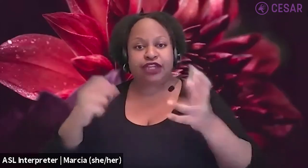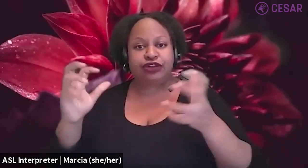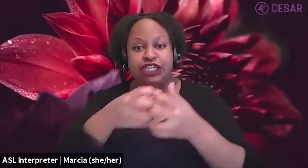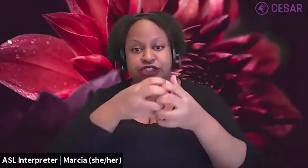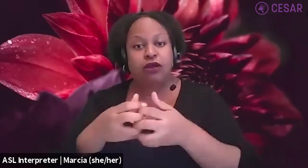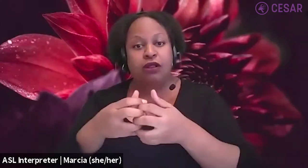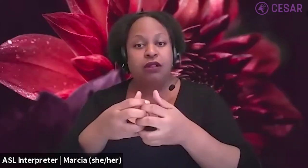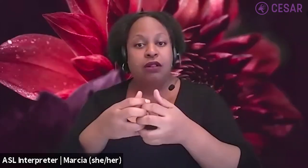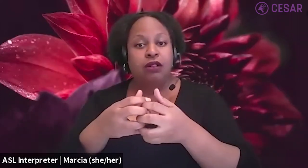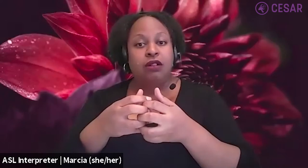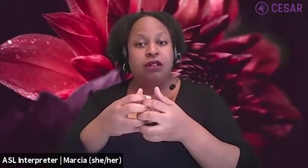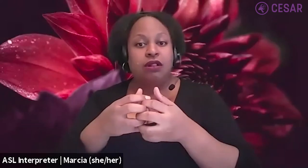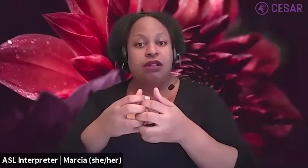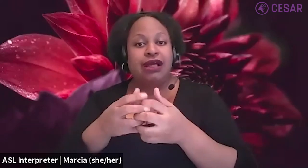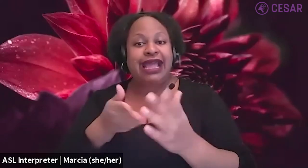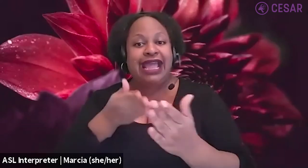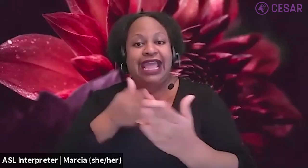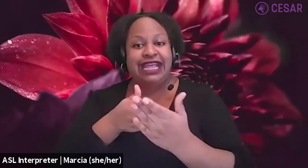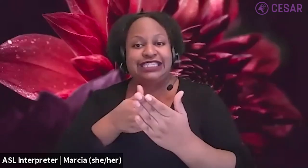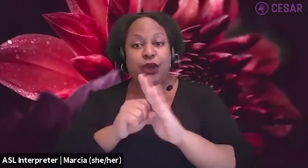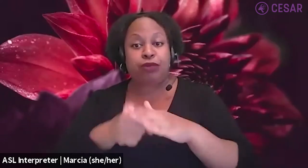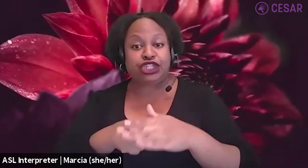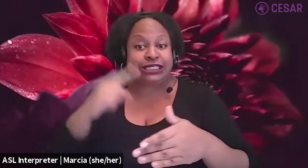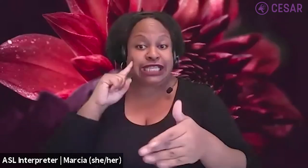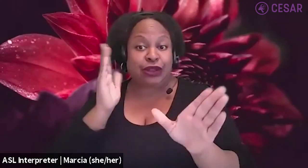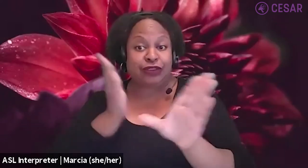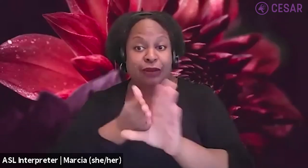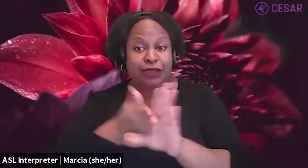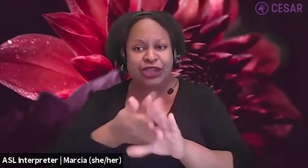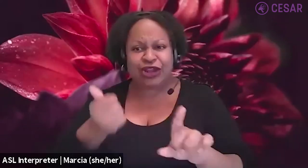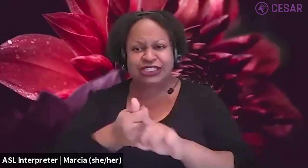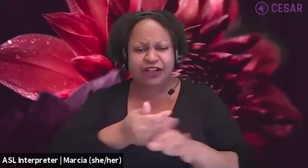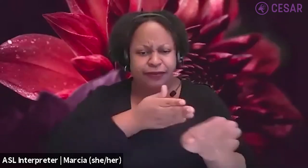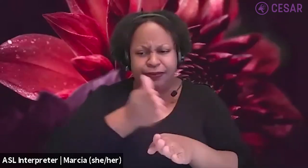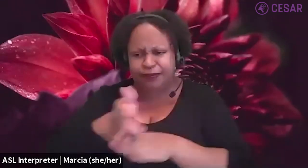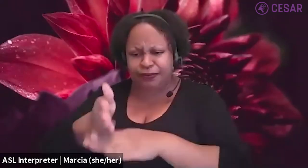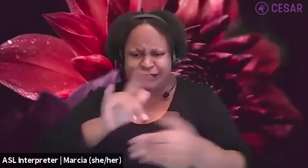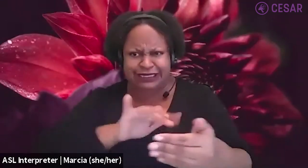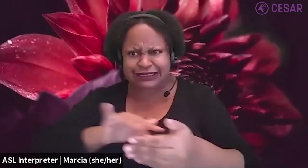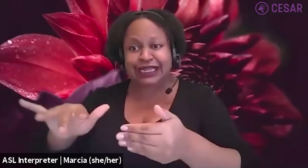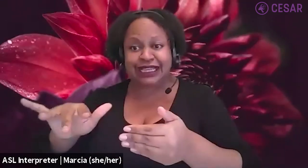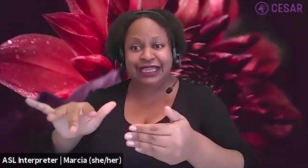She is an interdisciplinary scholar and health practitioner, who is also a political scientist